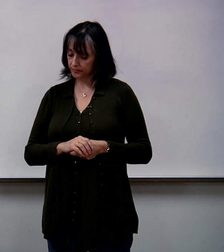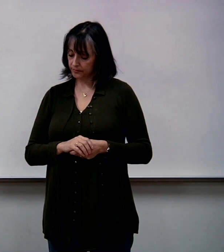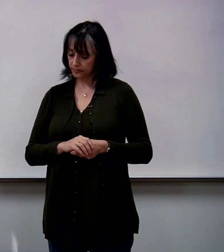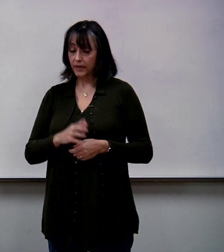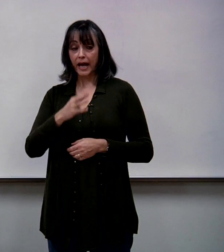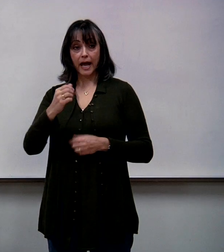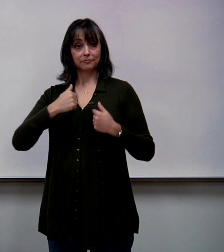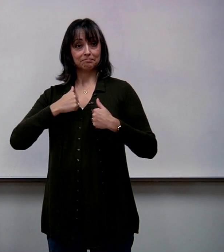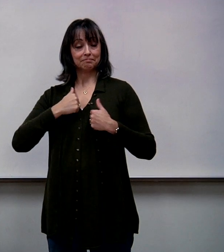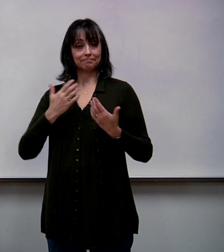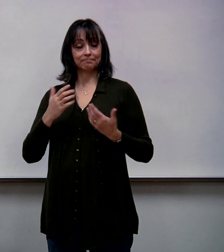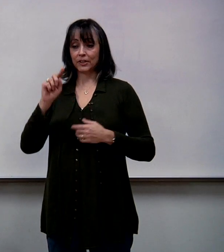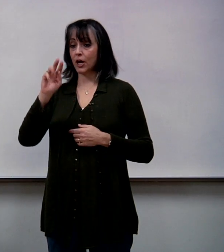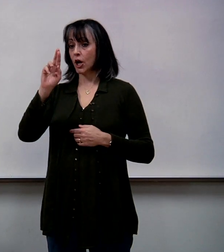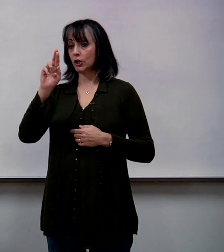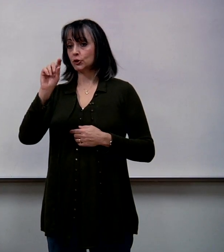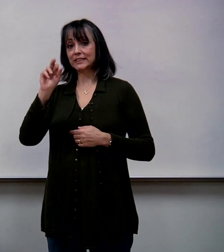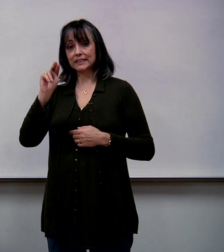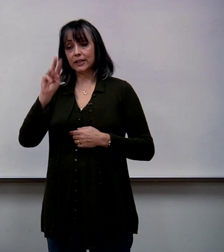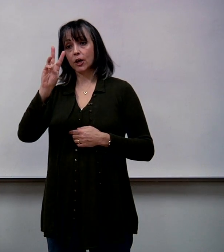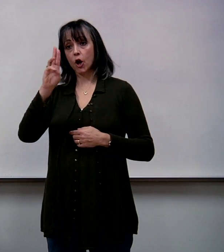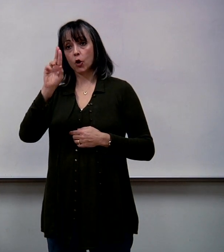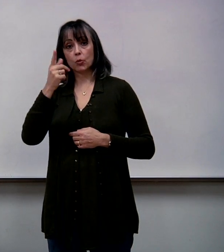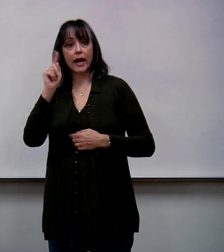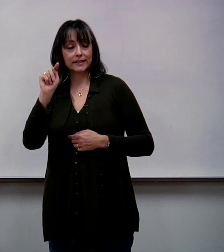and myself, Tristan Wright, Director of Student Relations for RIT Student Government.